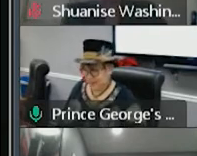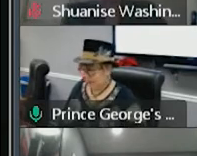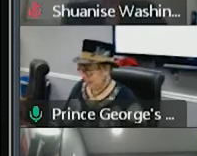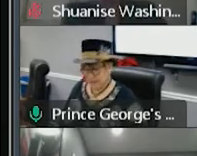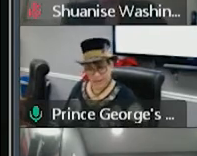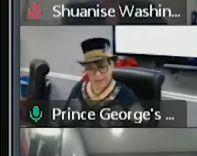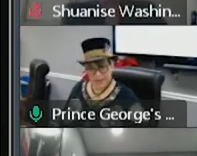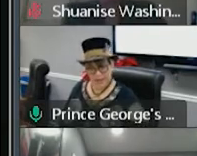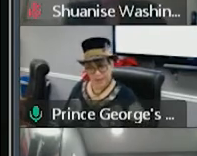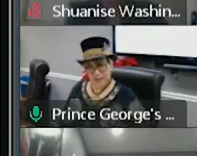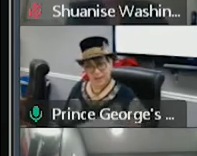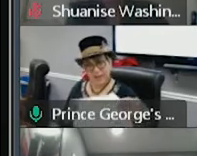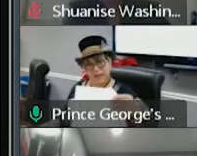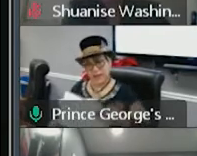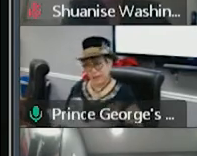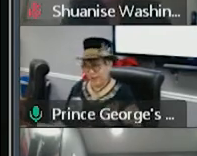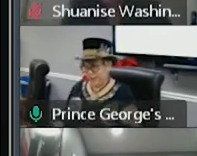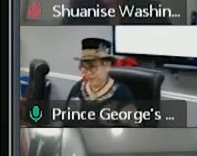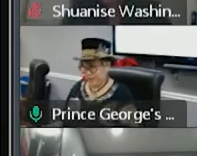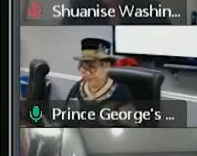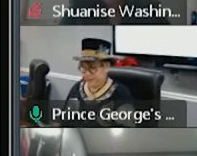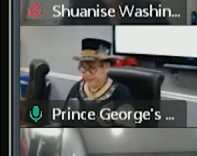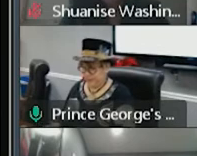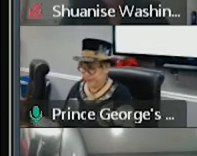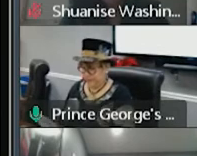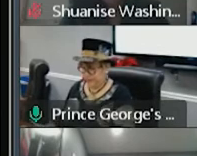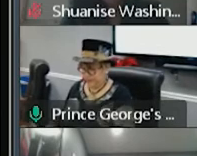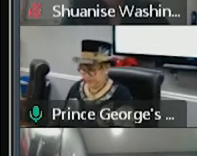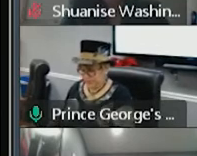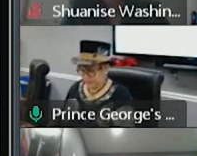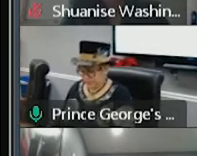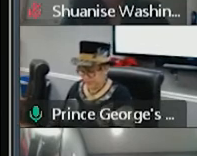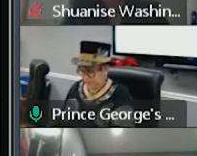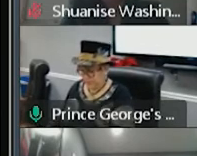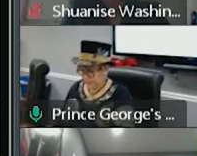who is also the contract purchaser. We appreciate Mr. Bassey's presentation